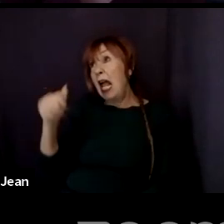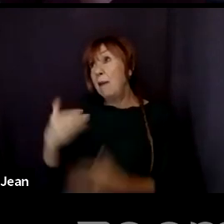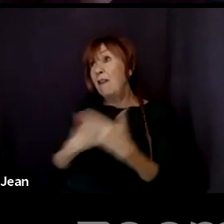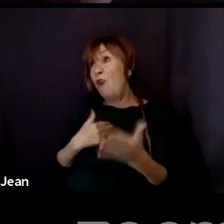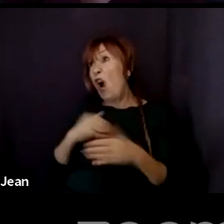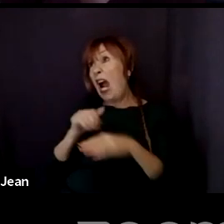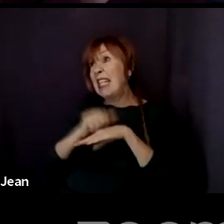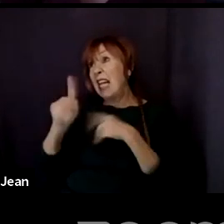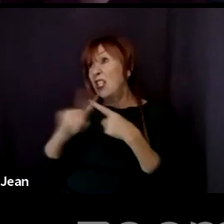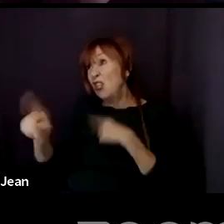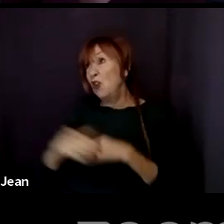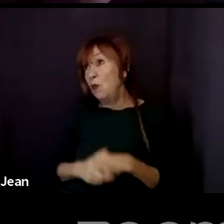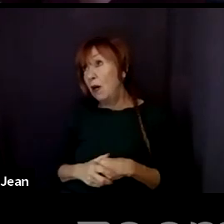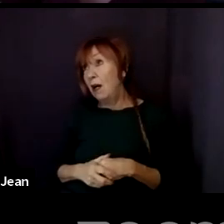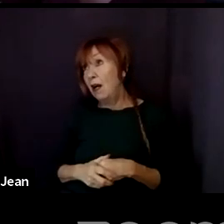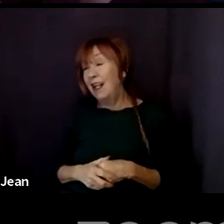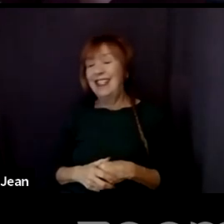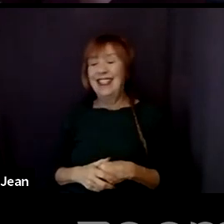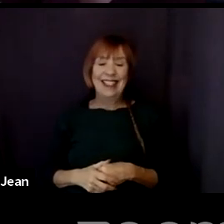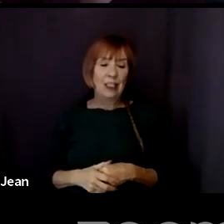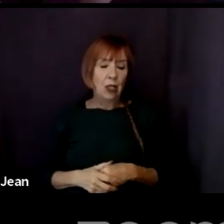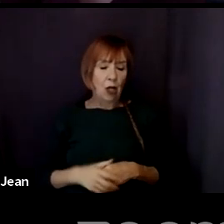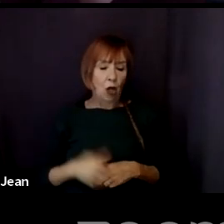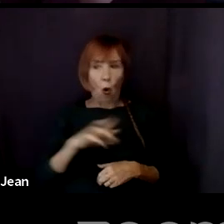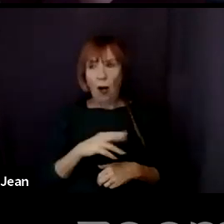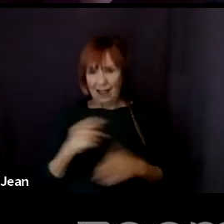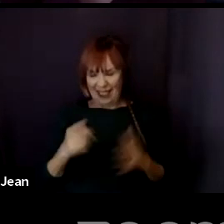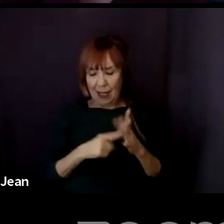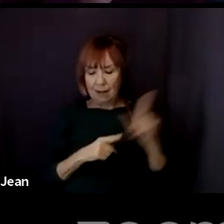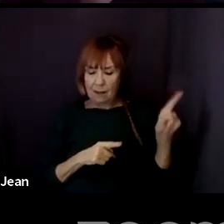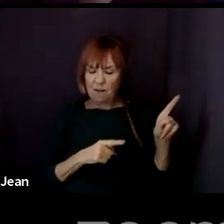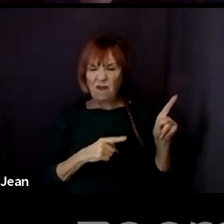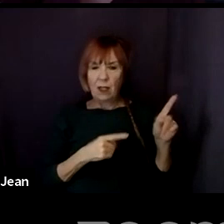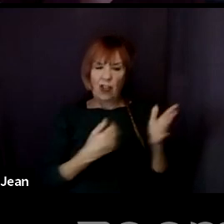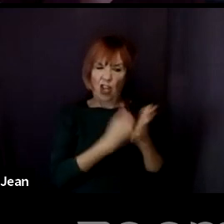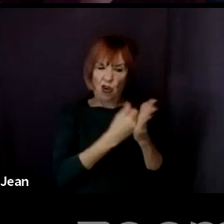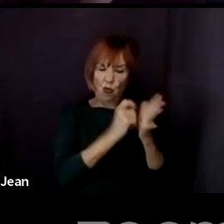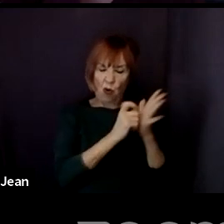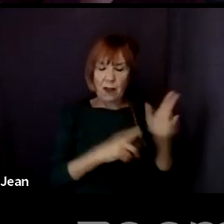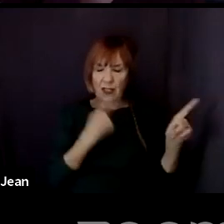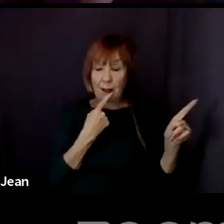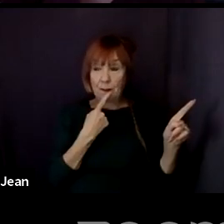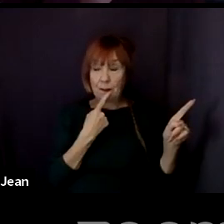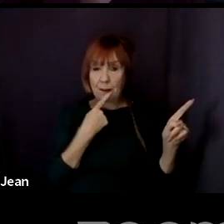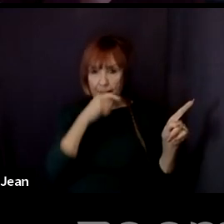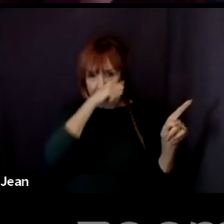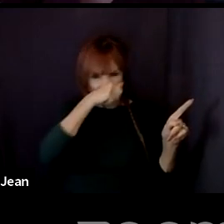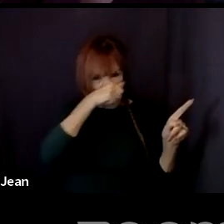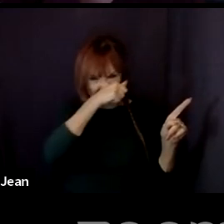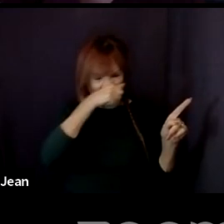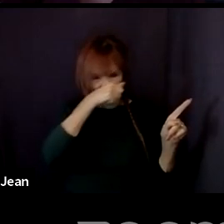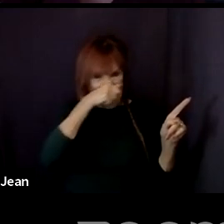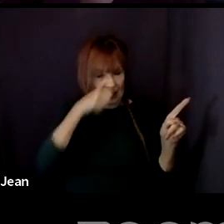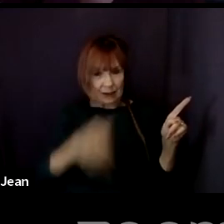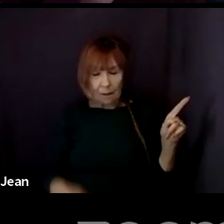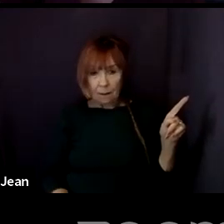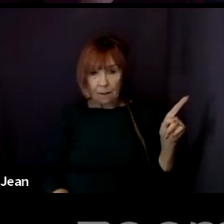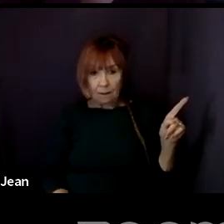And the second thing is, they'll say, let the screenplay when it arrives, we'll like have my name plastered on it